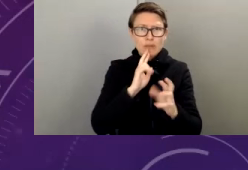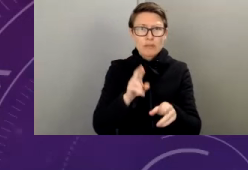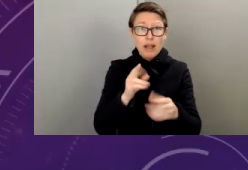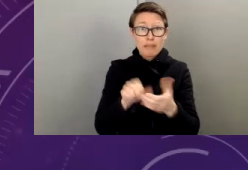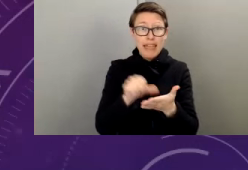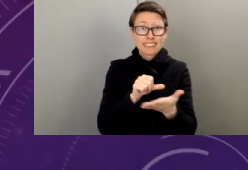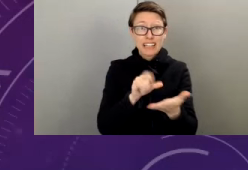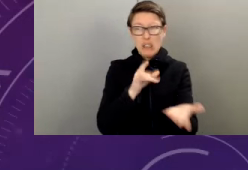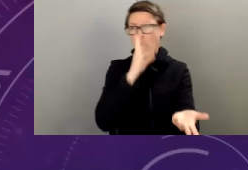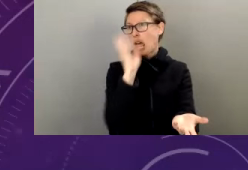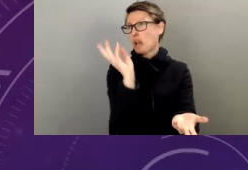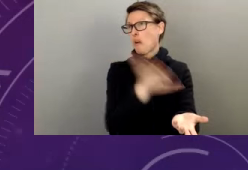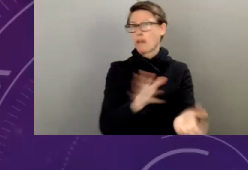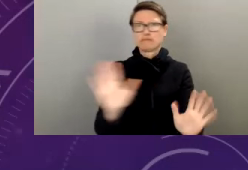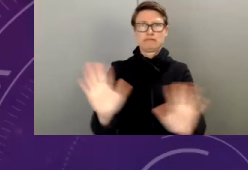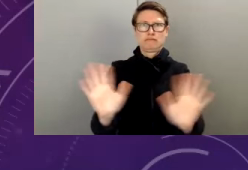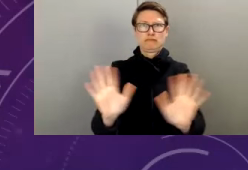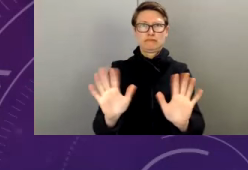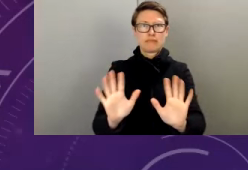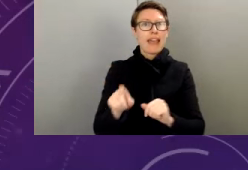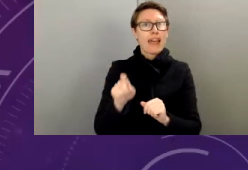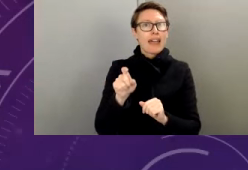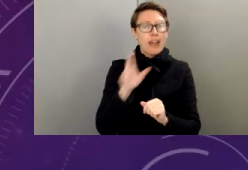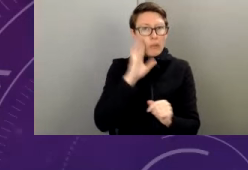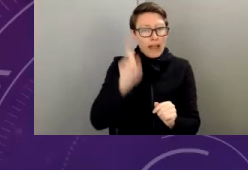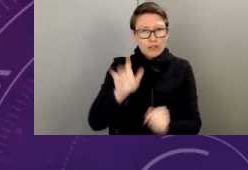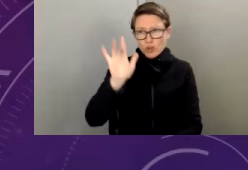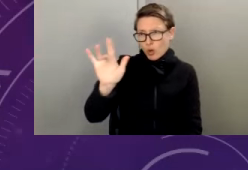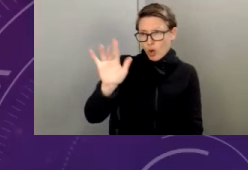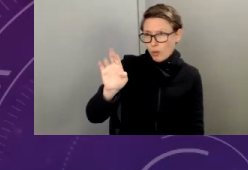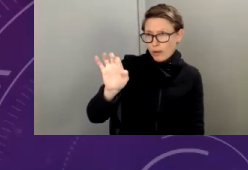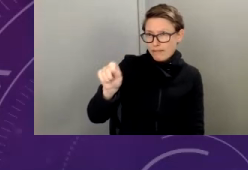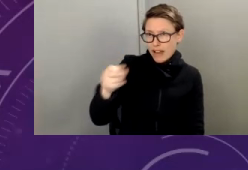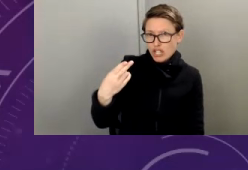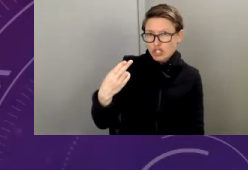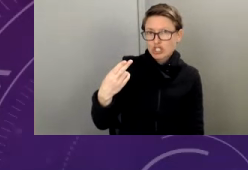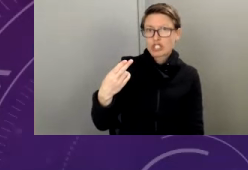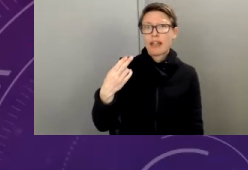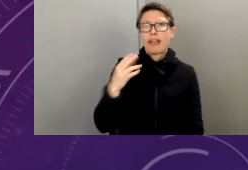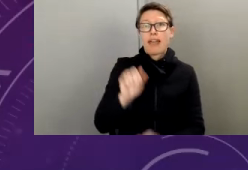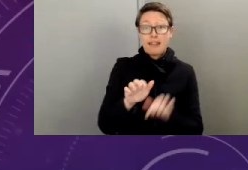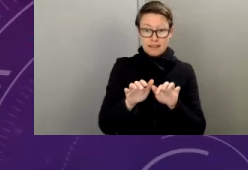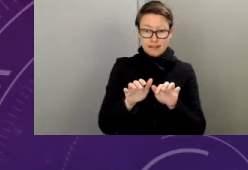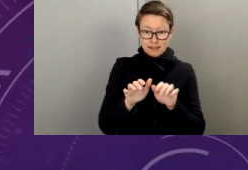You'll have to refresh the page or reenter and select the file again if the in the correct format you don't use the right format.